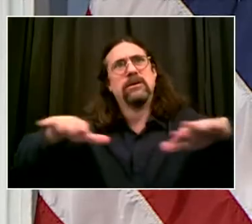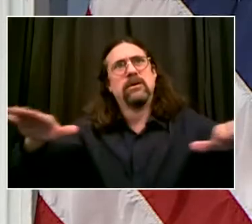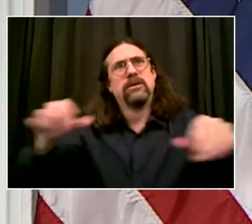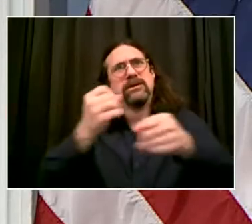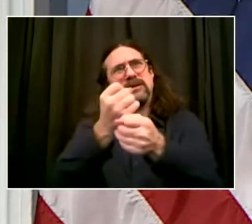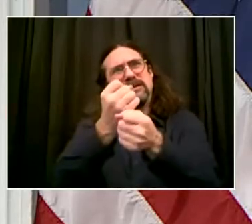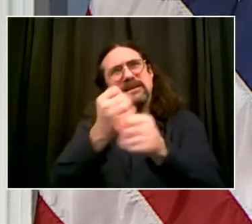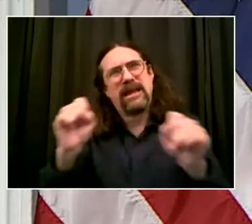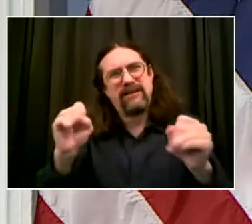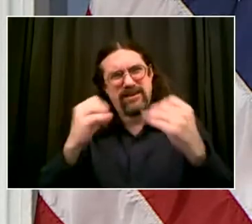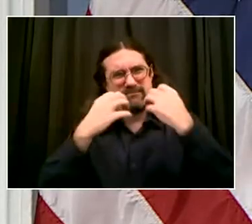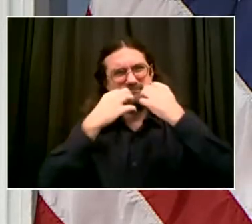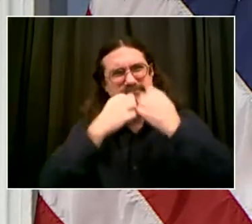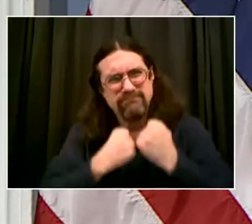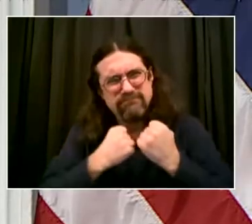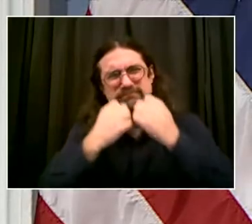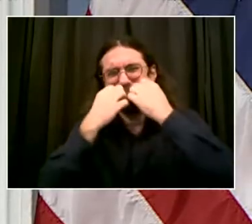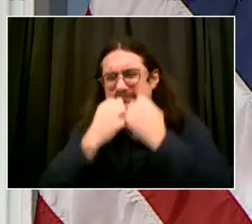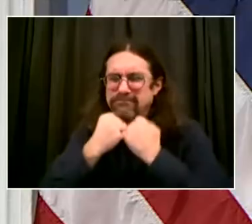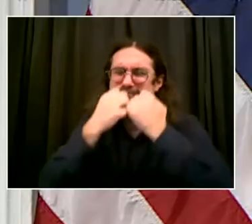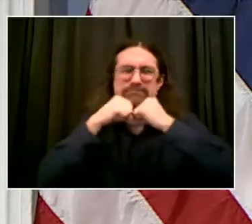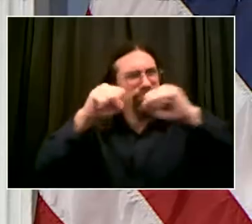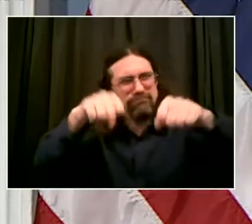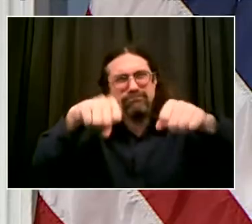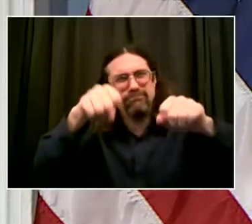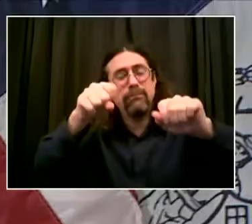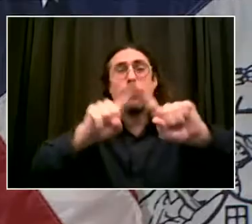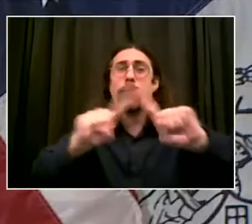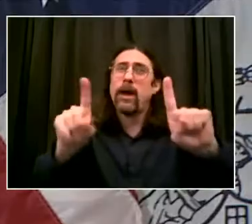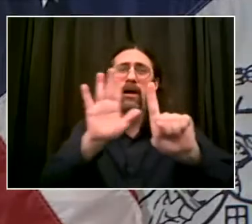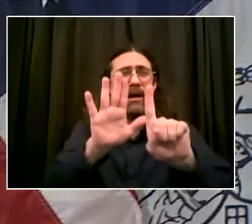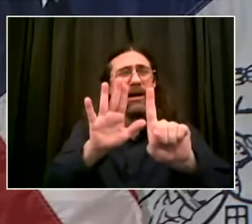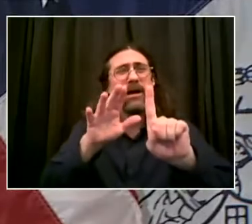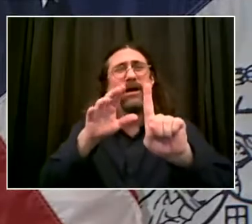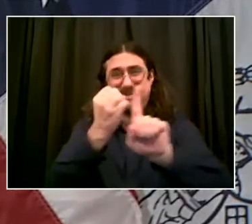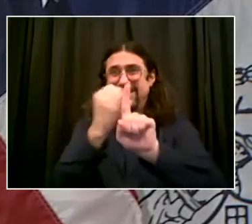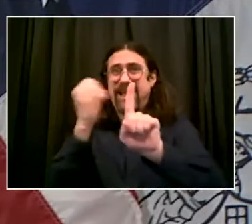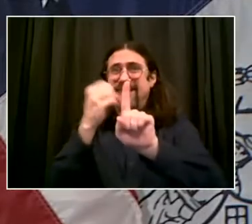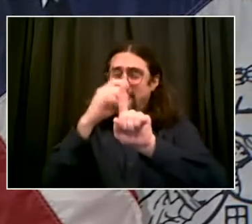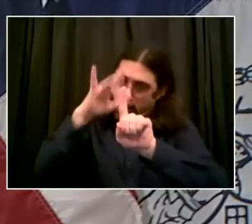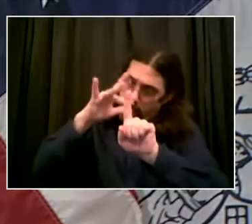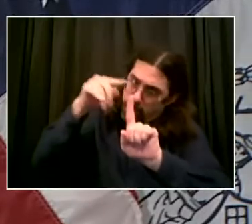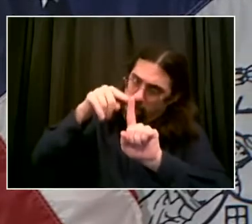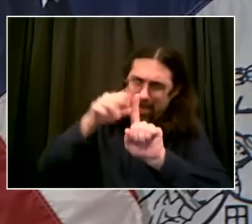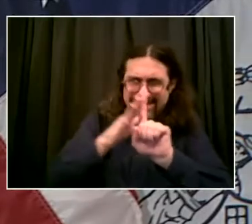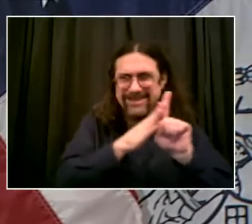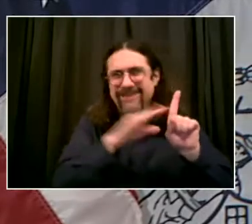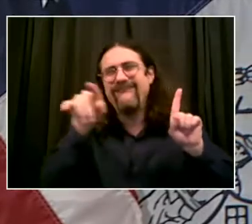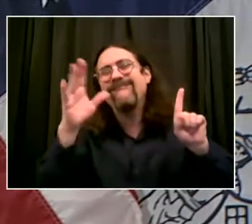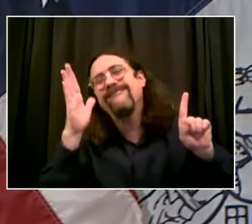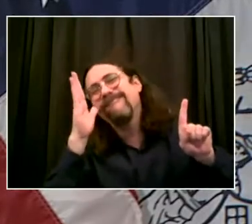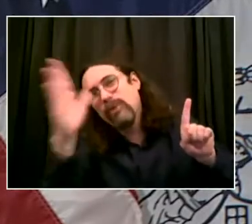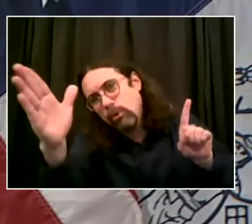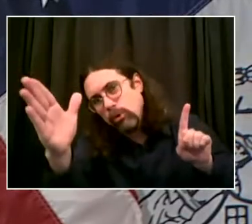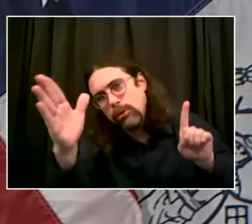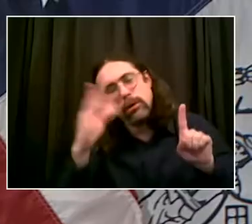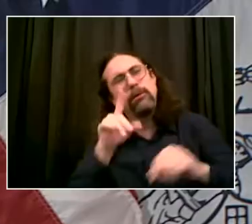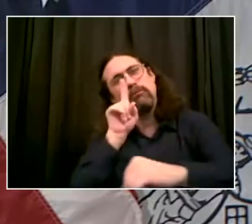CHILILREDN ARE SAFE IN OUR SCHOOLS ARE WORKING WEELL, WE ALSO WORKINGNG FORWARD WE WANT PARENTS TO BE PART OF THE CONVERSATION AND HAVE THE